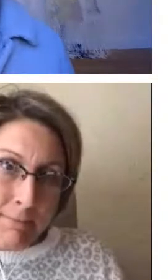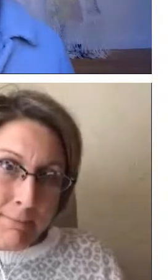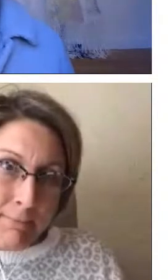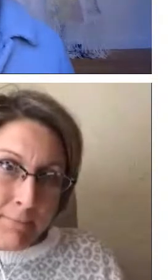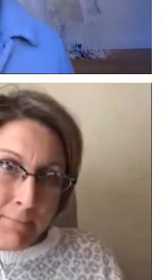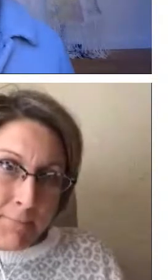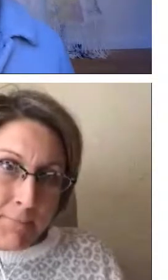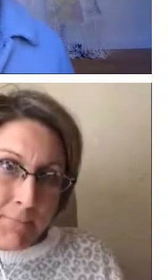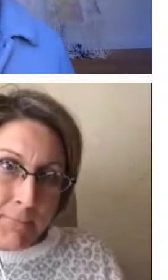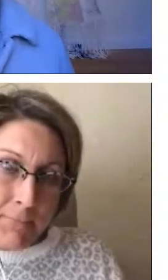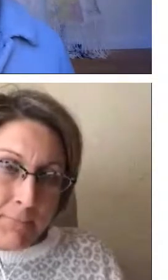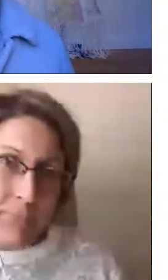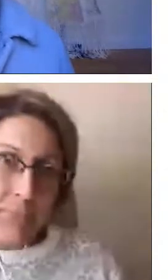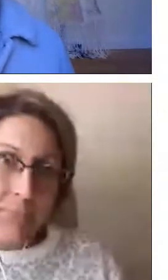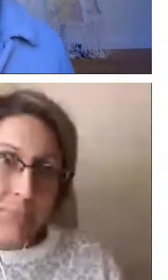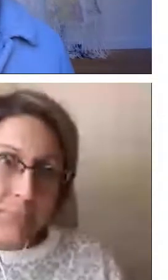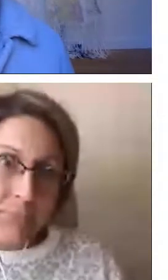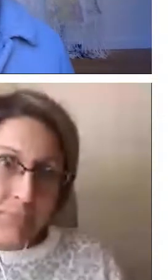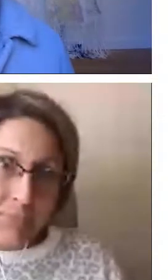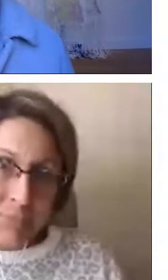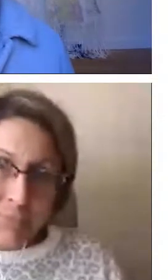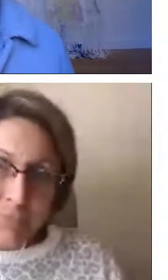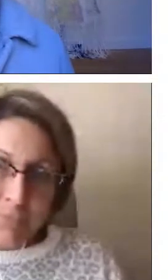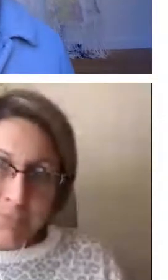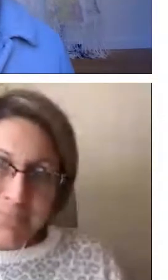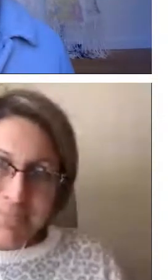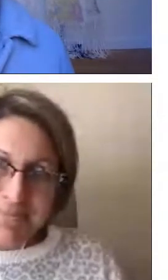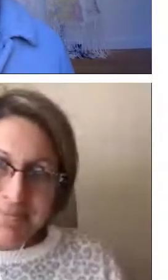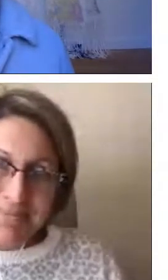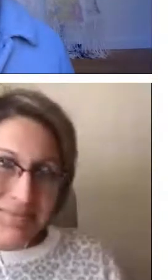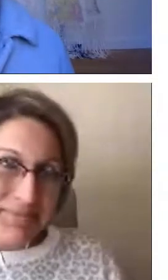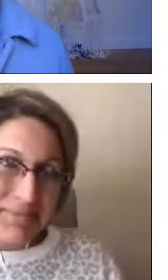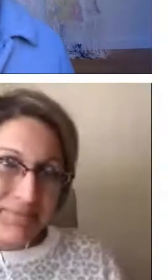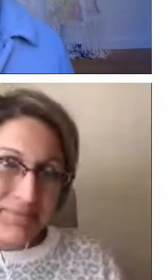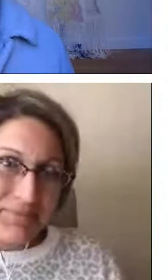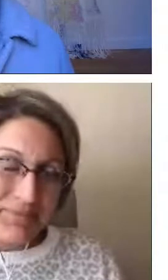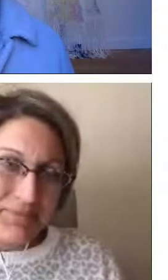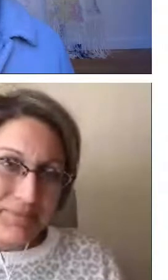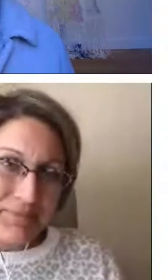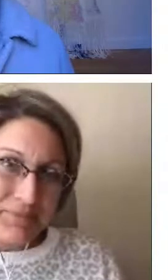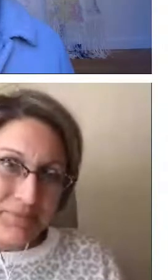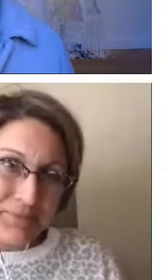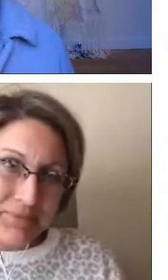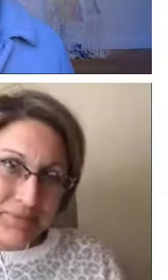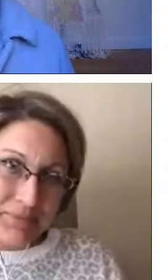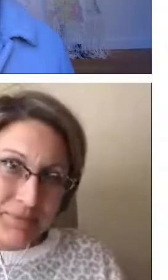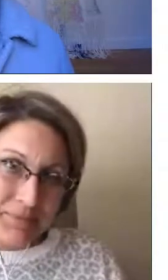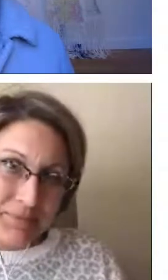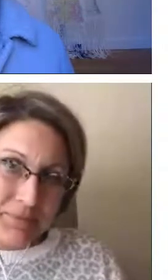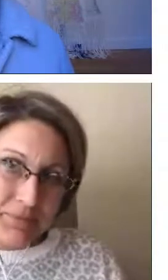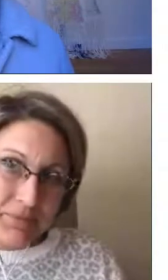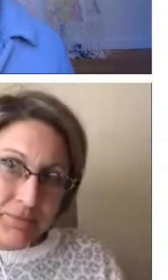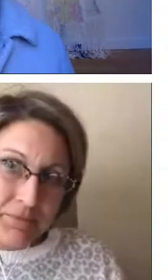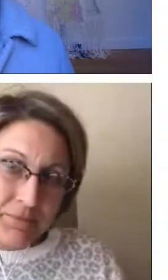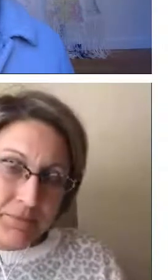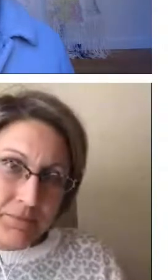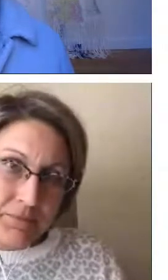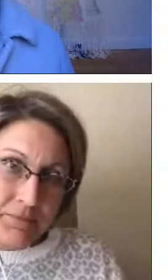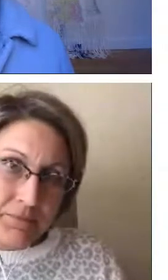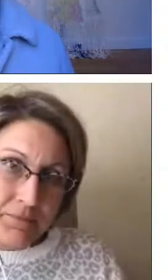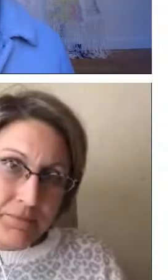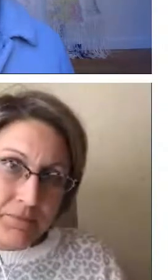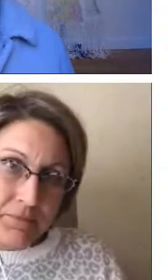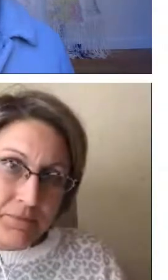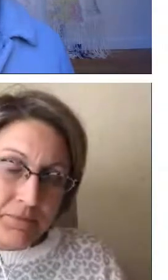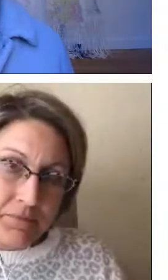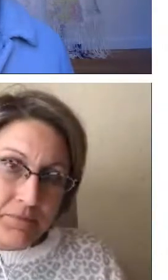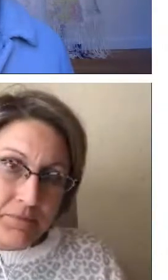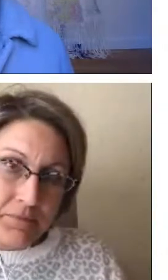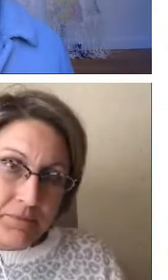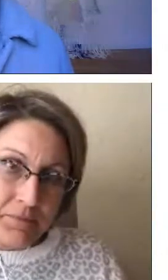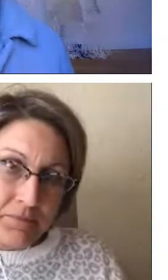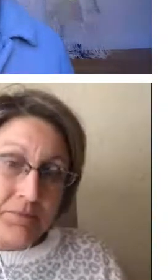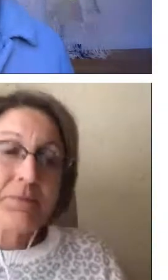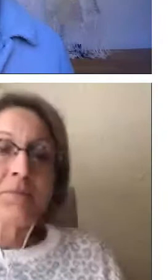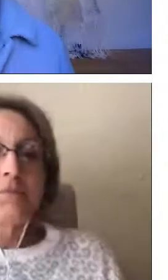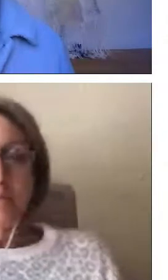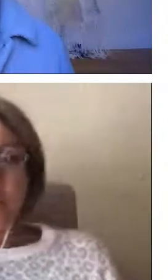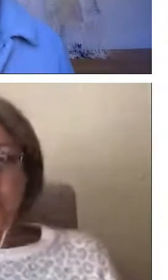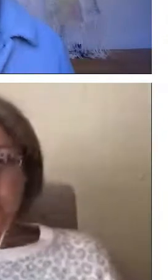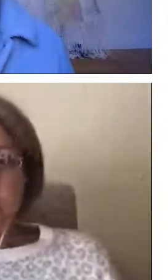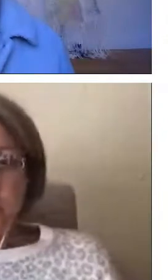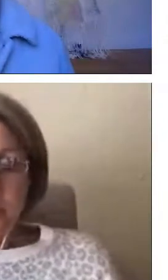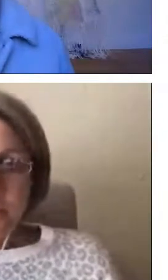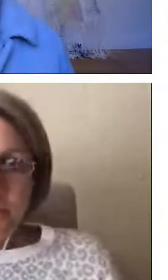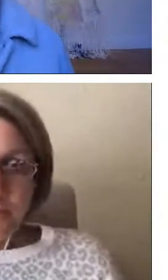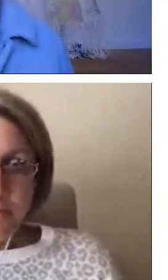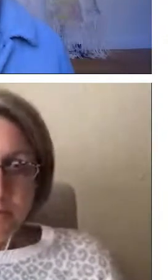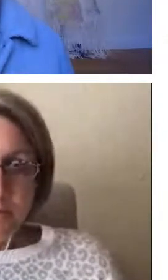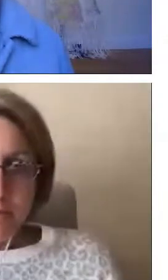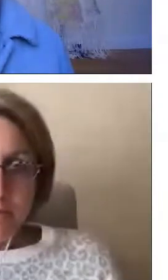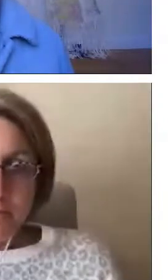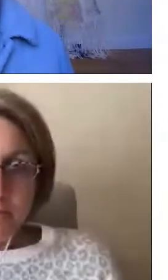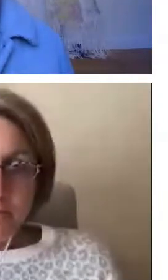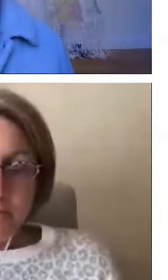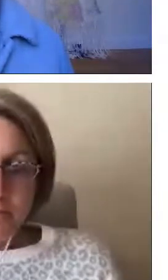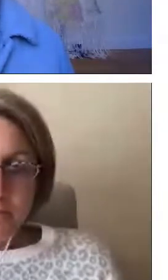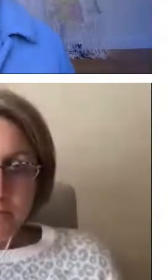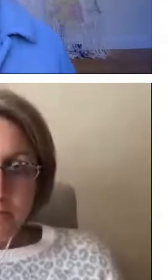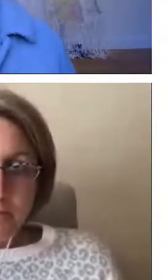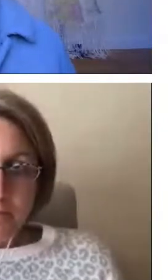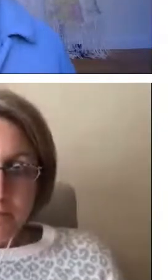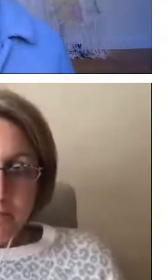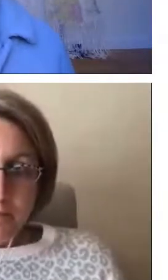There was a question that came up in relation to resources about commerce.